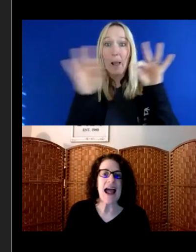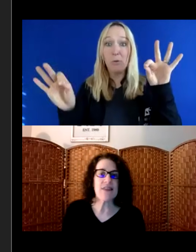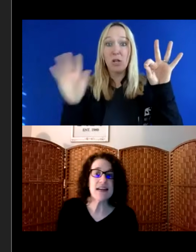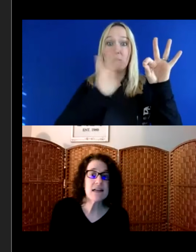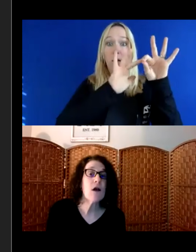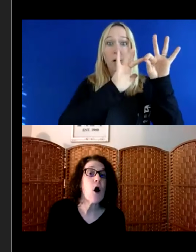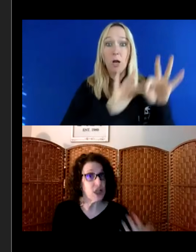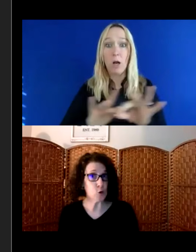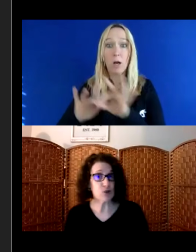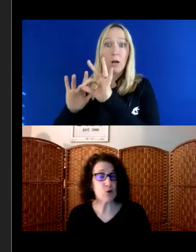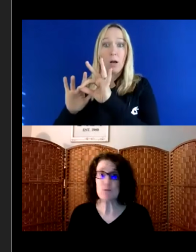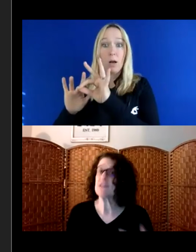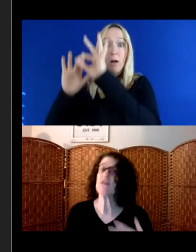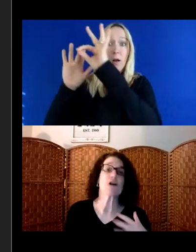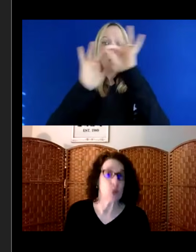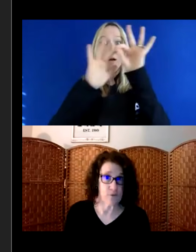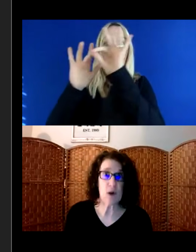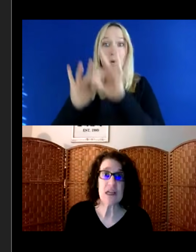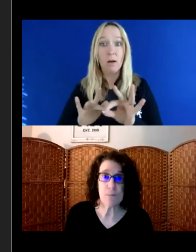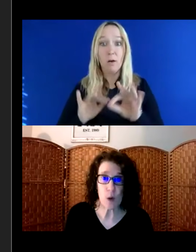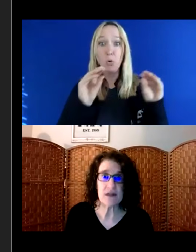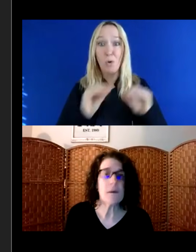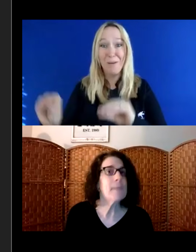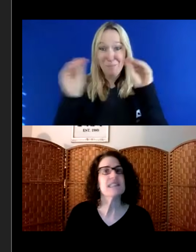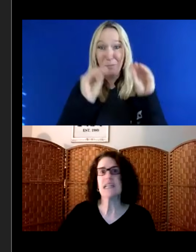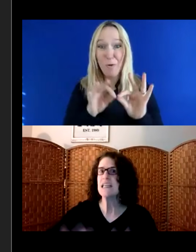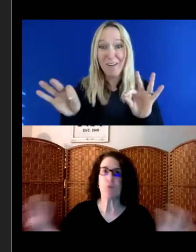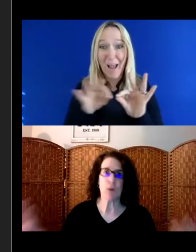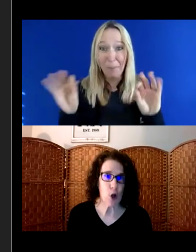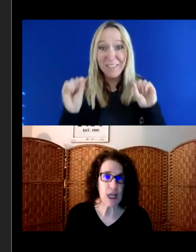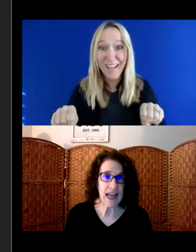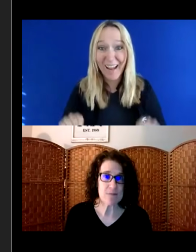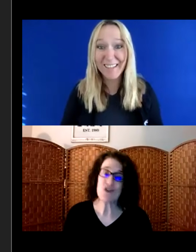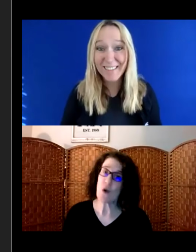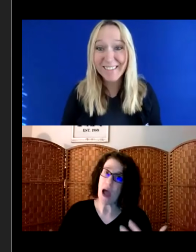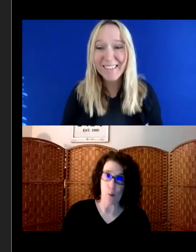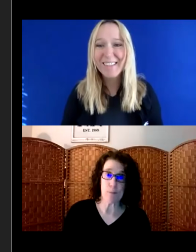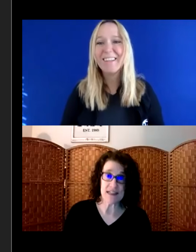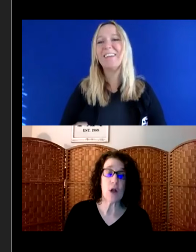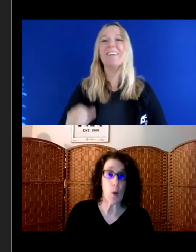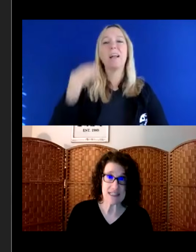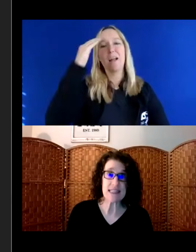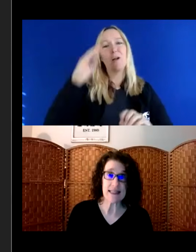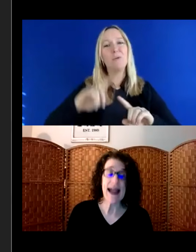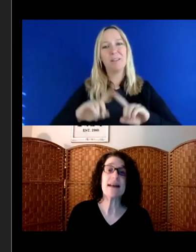And then, audio descriptions are also very important but it's a different ballgame so I won't be going into that.